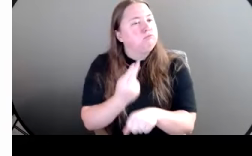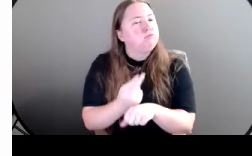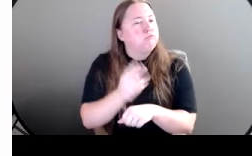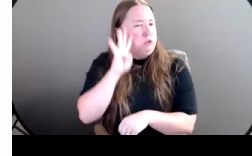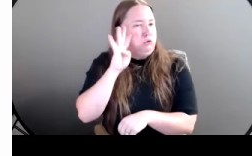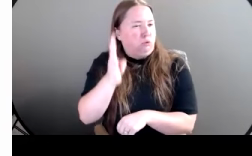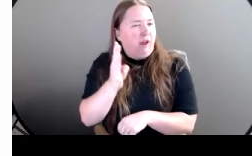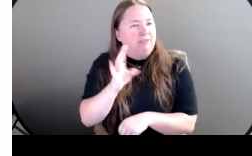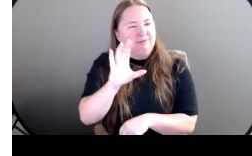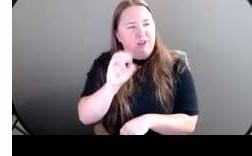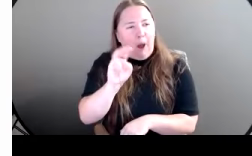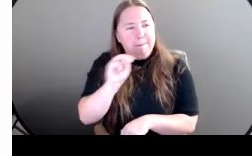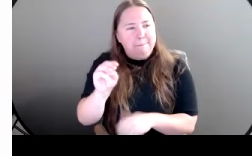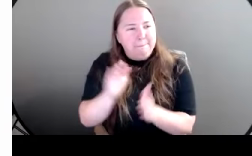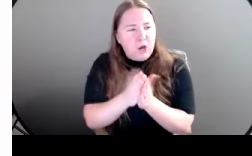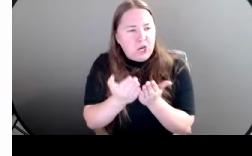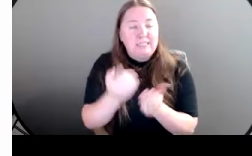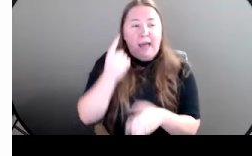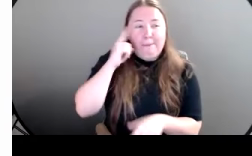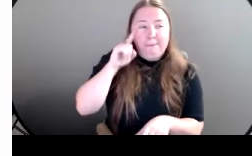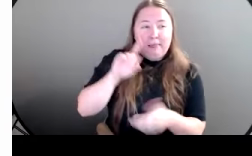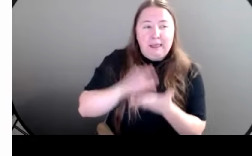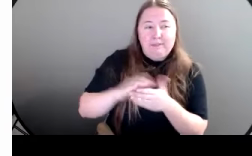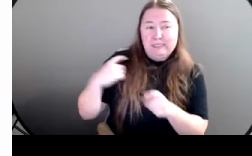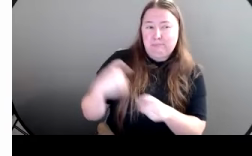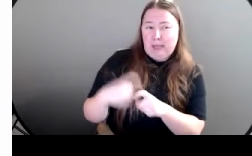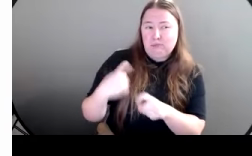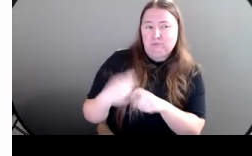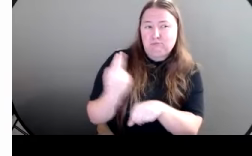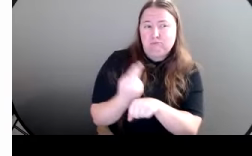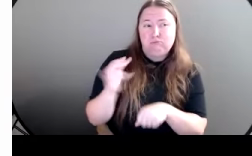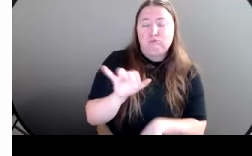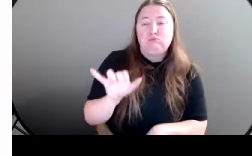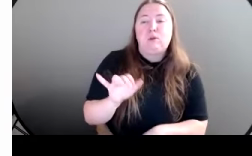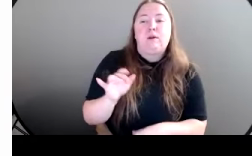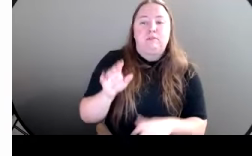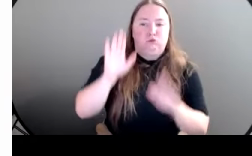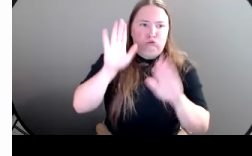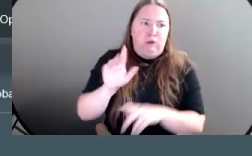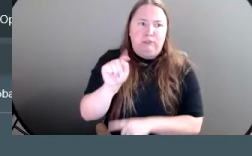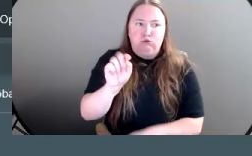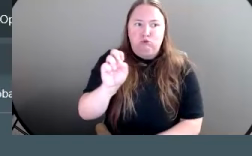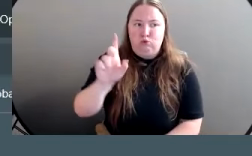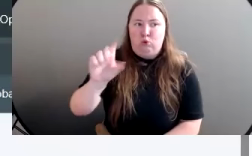Spanish as well, I think is in there. They use some of the, some of the really great tools in LibreTexts,